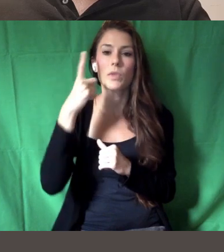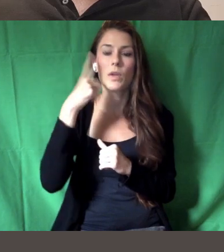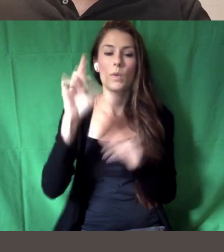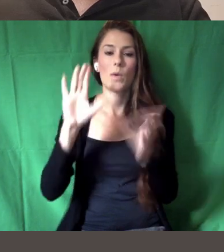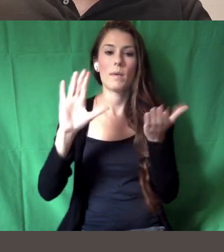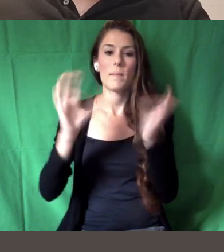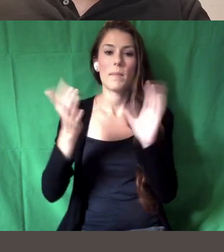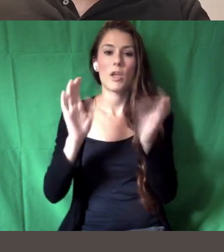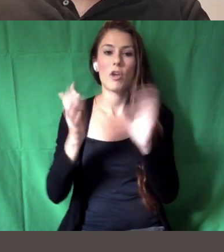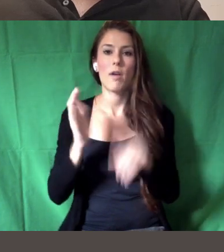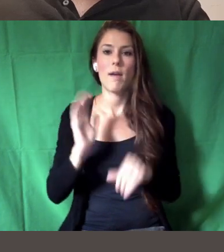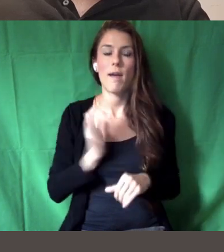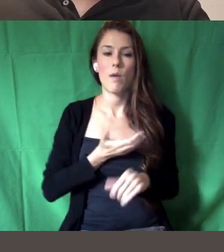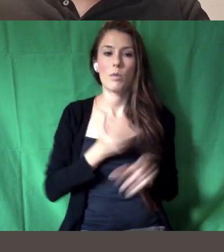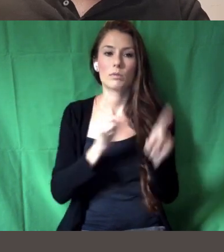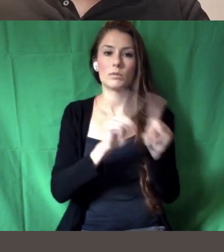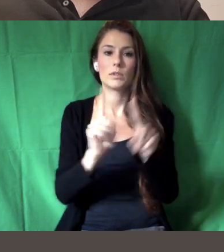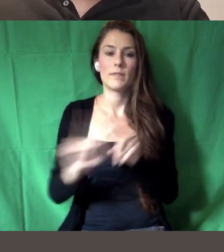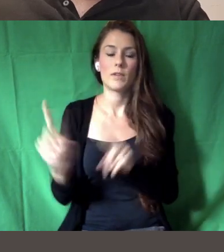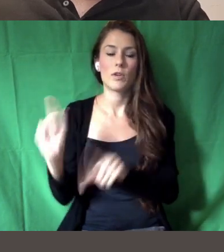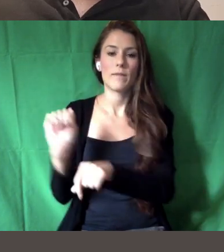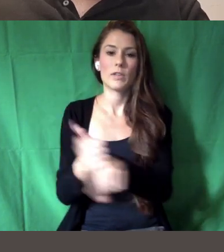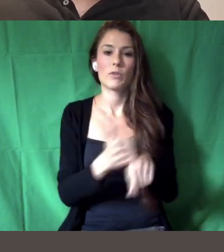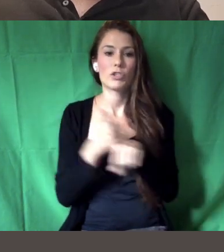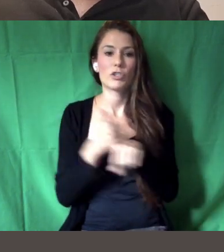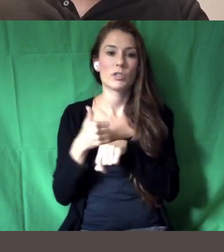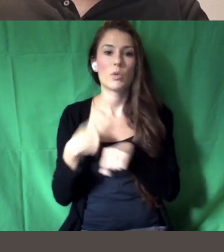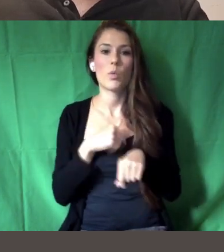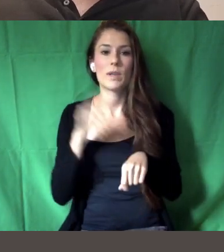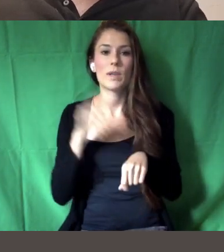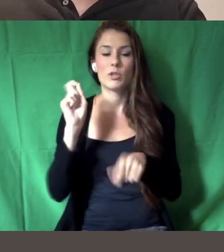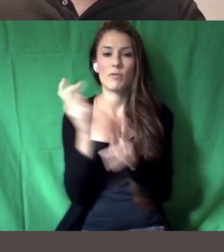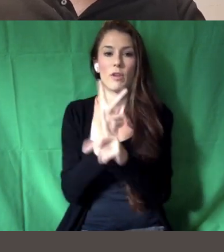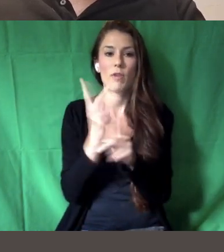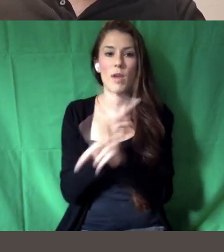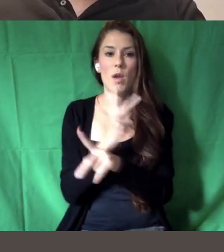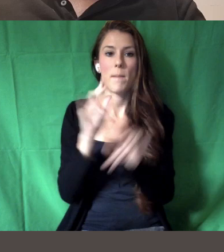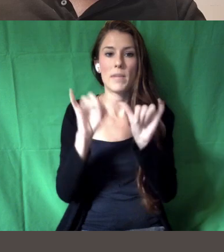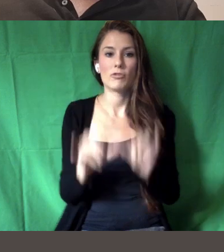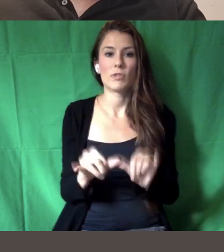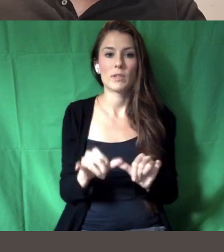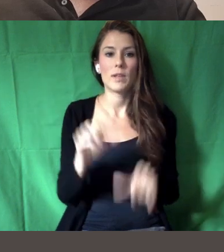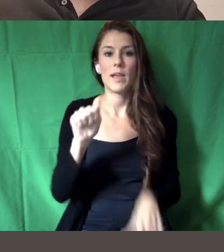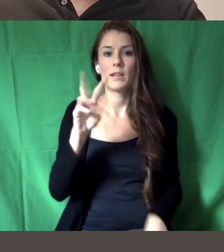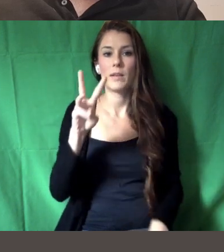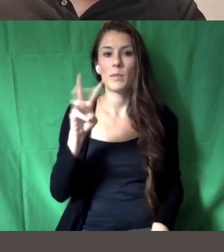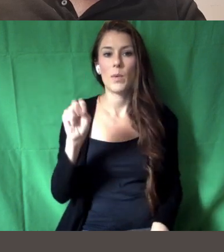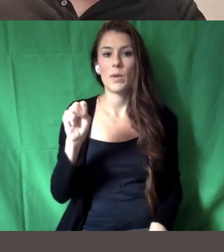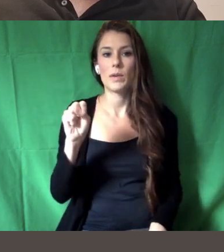In order to compare our different configurations, we need to calculate metrics. AWS suggests